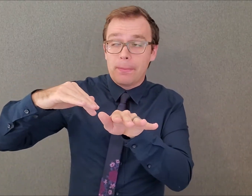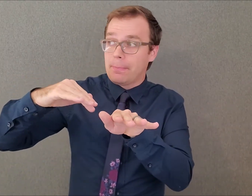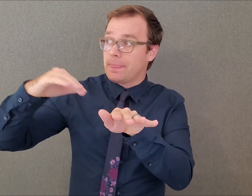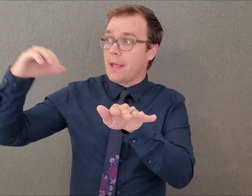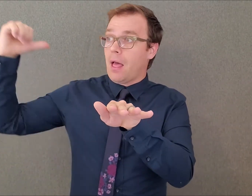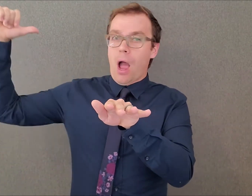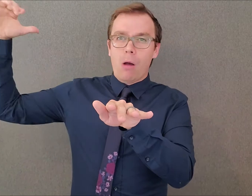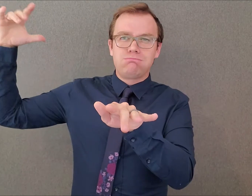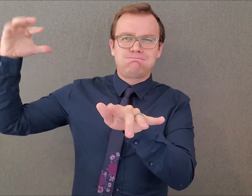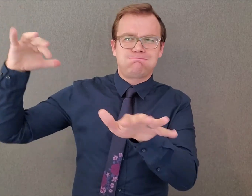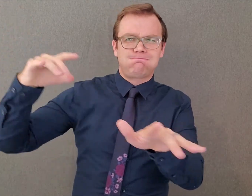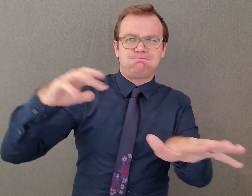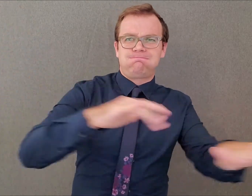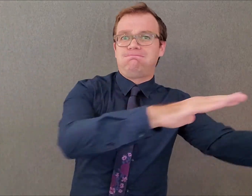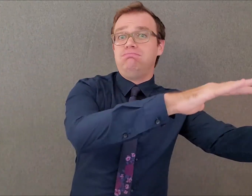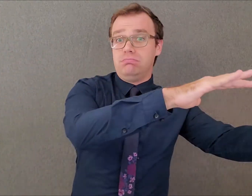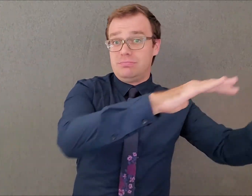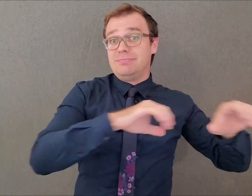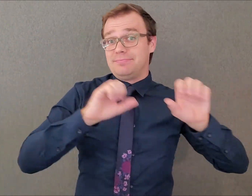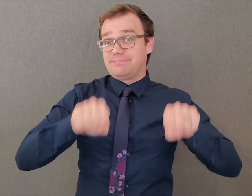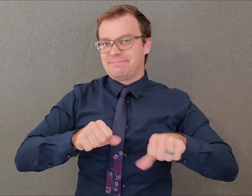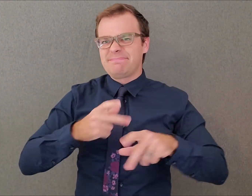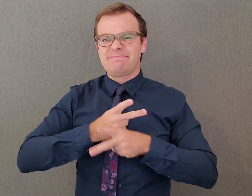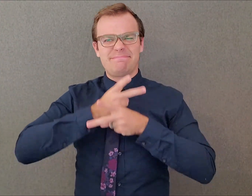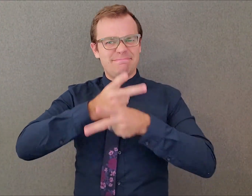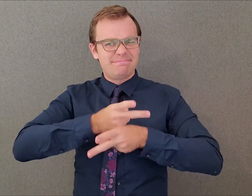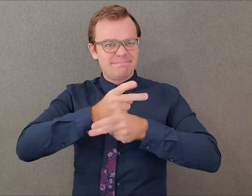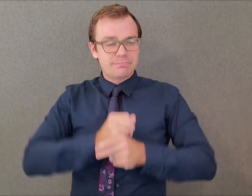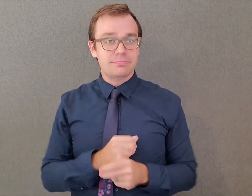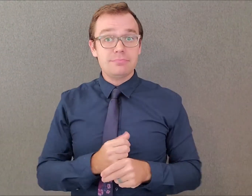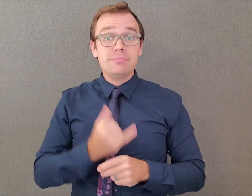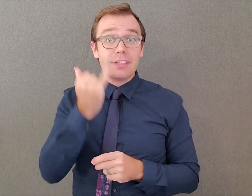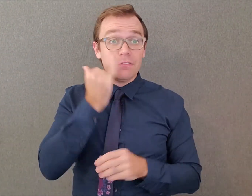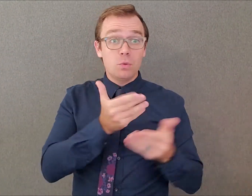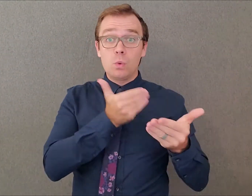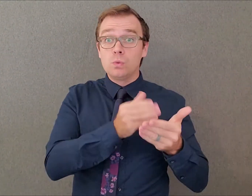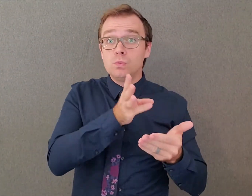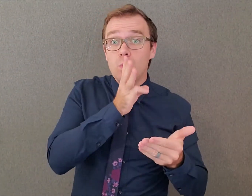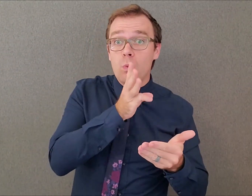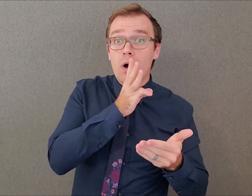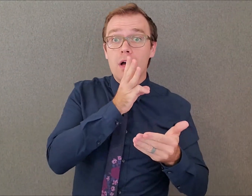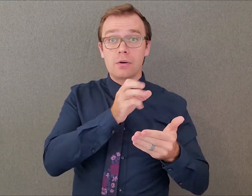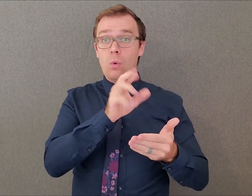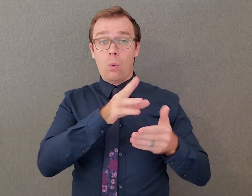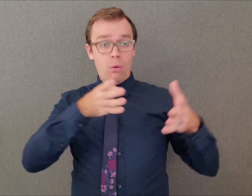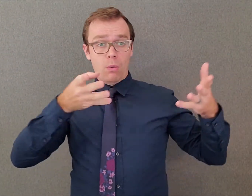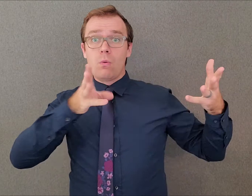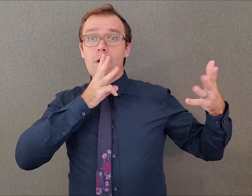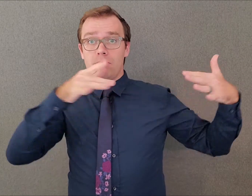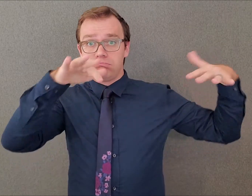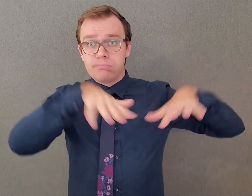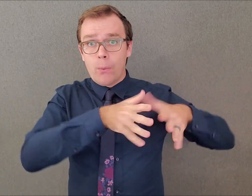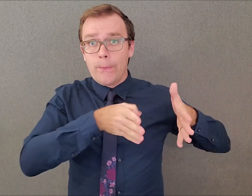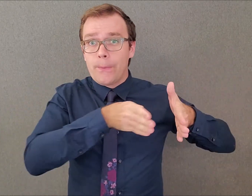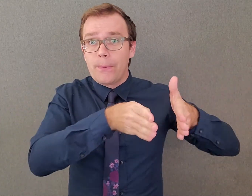and many slides can onset rapidly. If you are near a stream or channel,